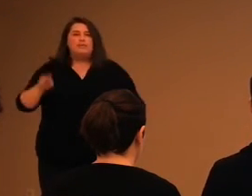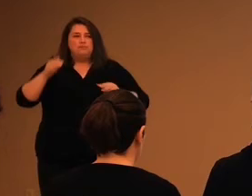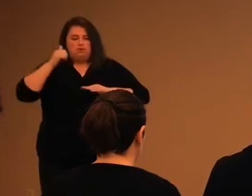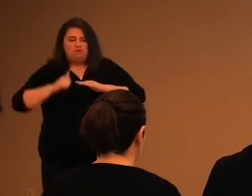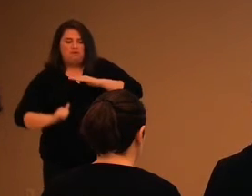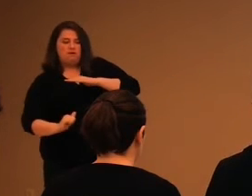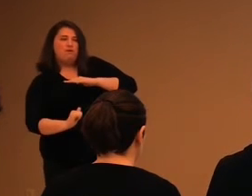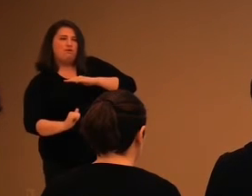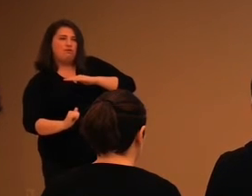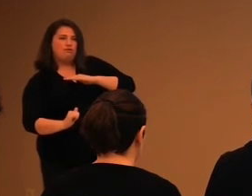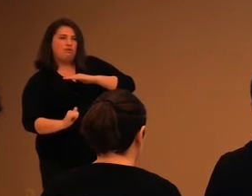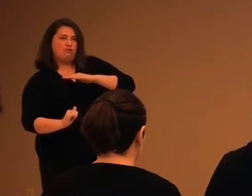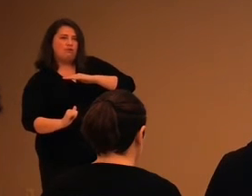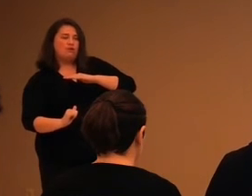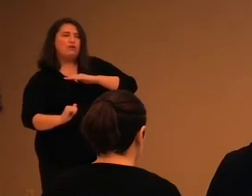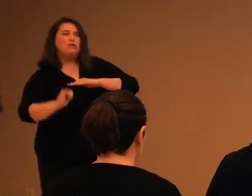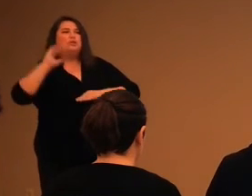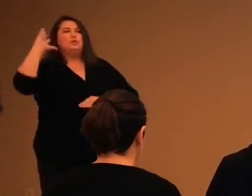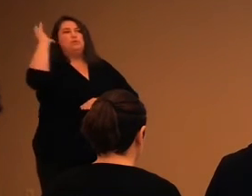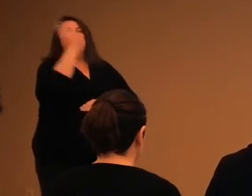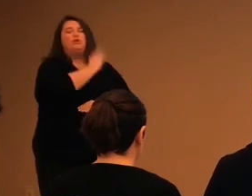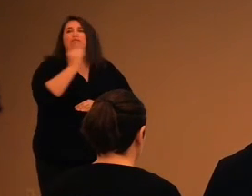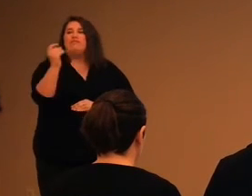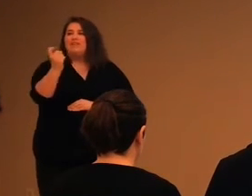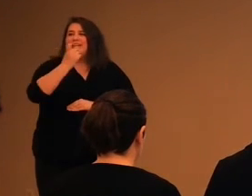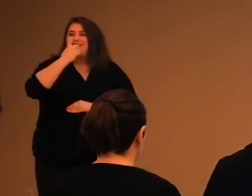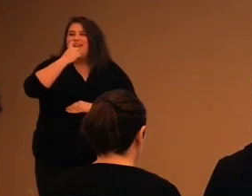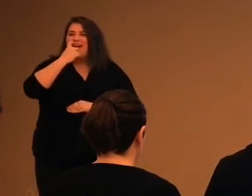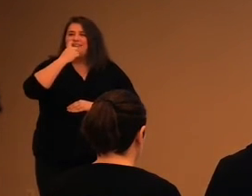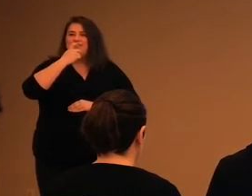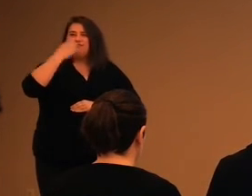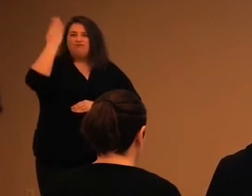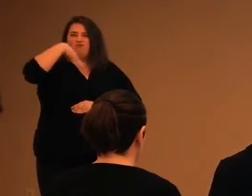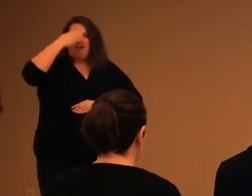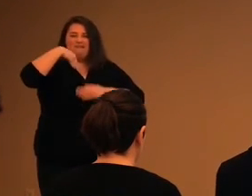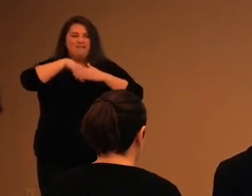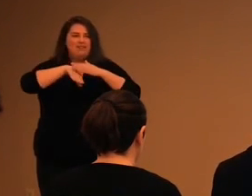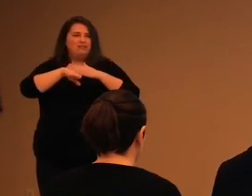It's this beautiful blast front the glass goes from floor to ceiling